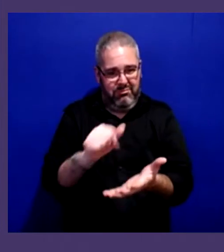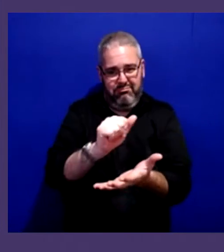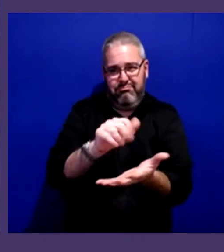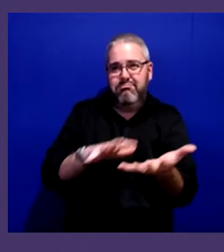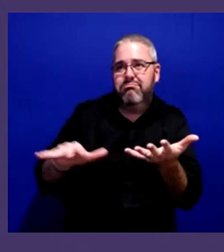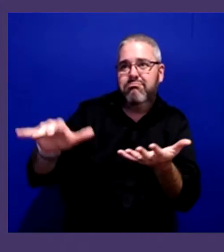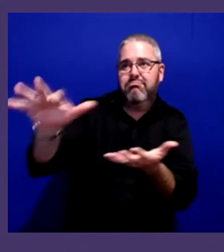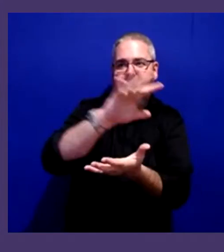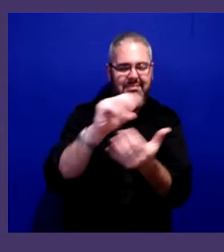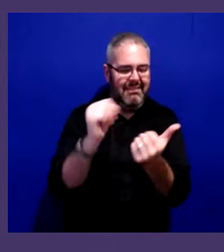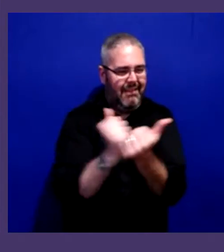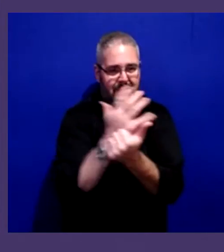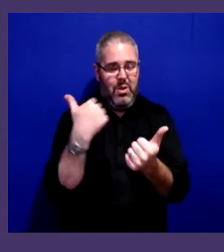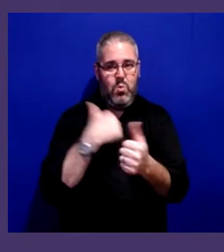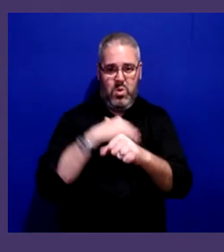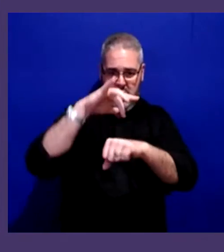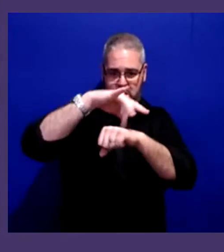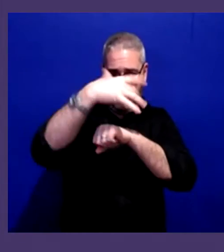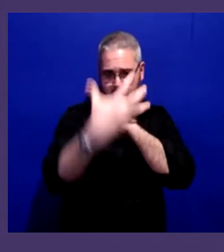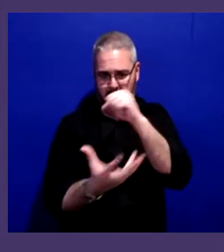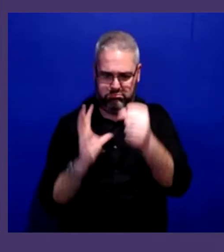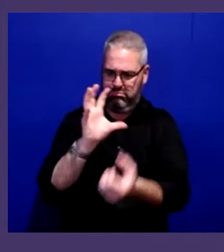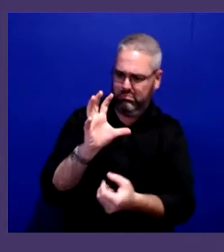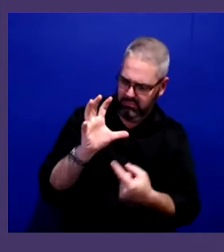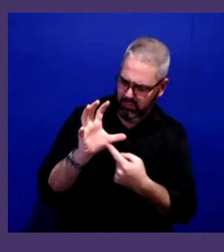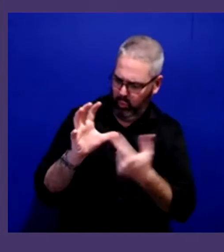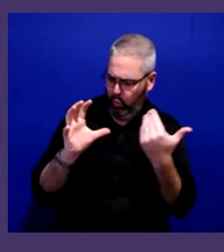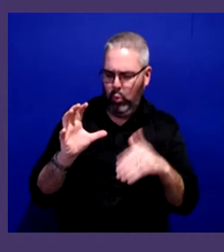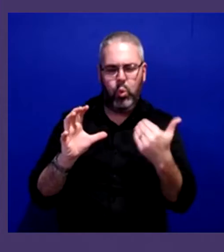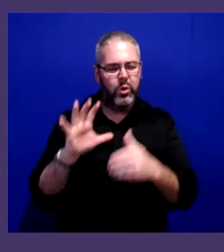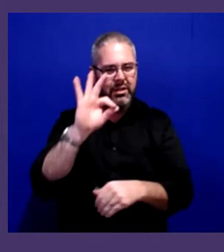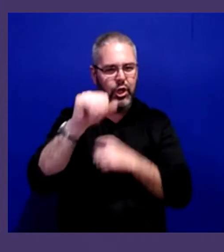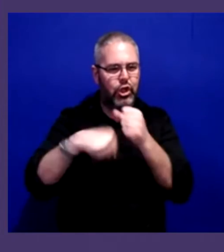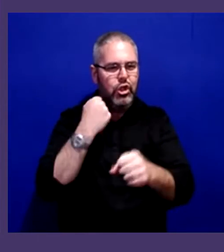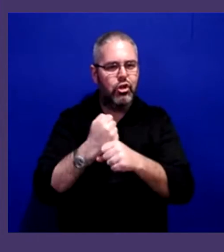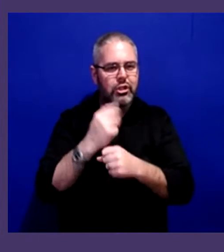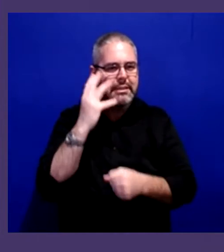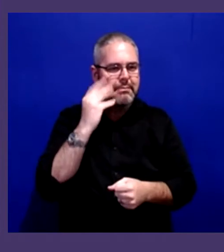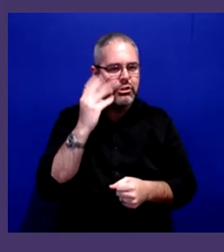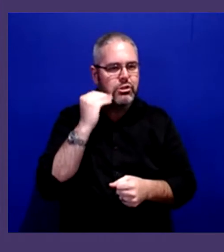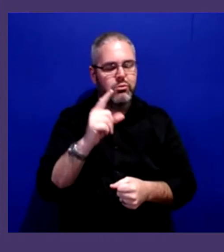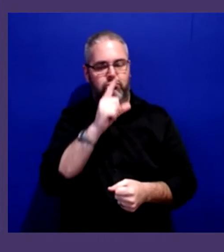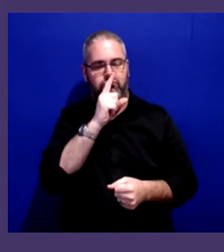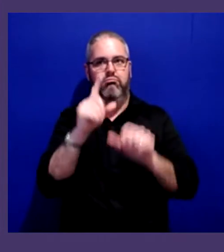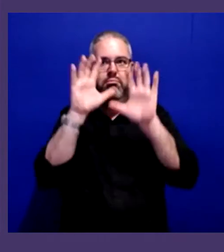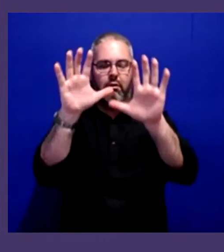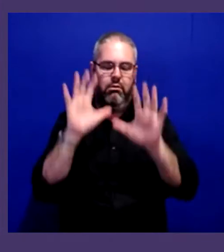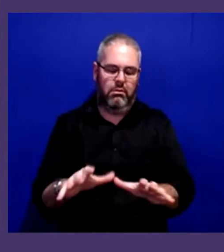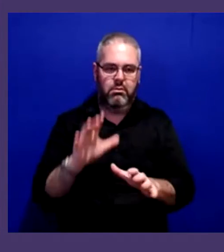This nine-year journey has truly been amazing from a colleague experience our clients,